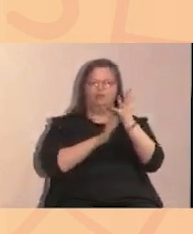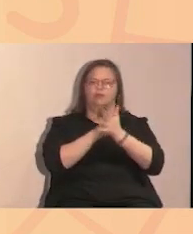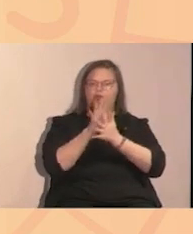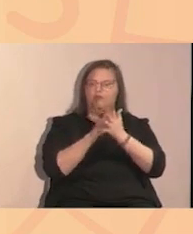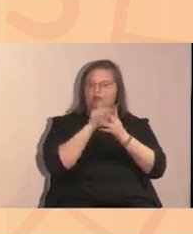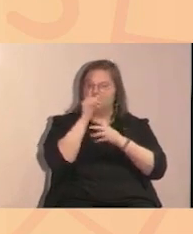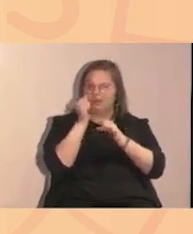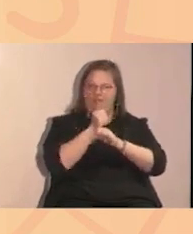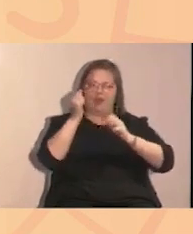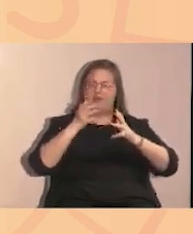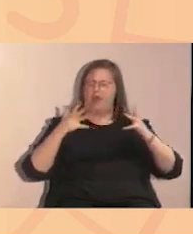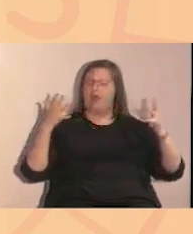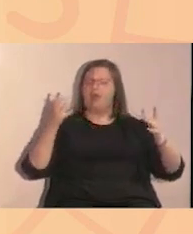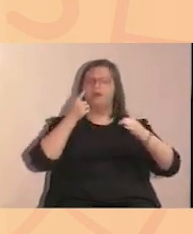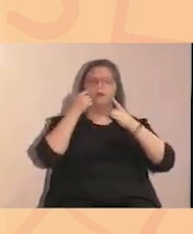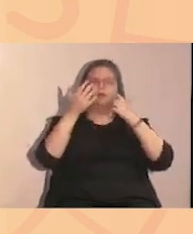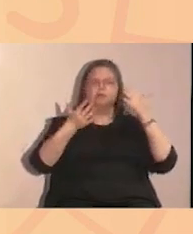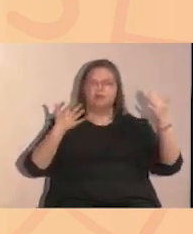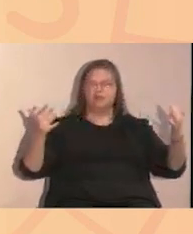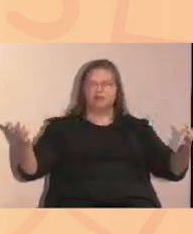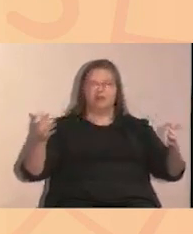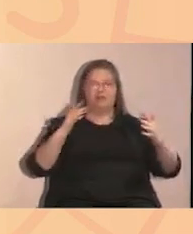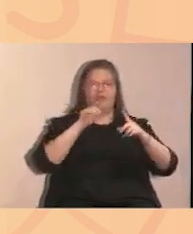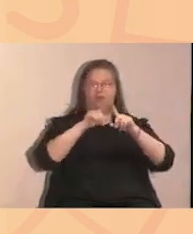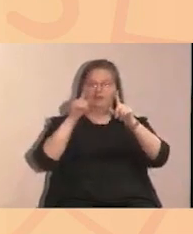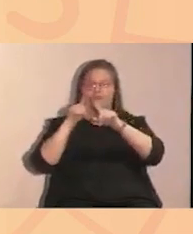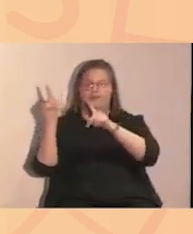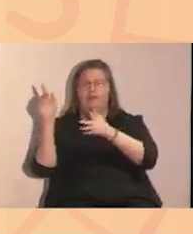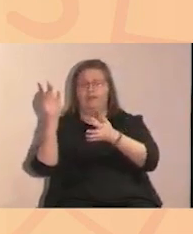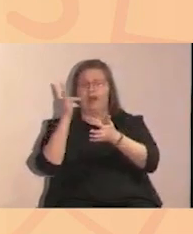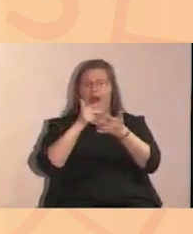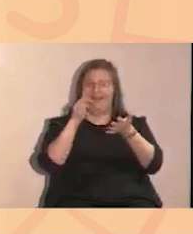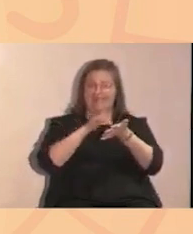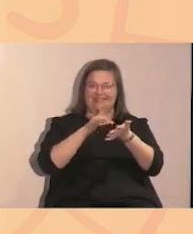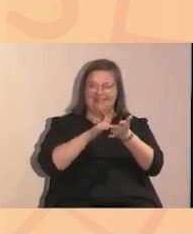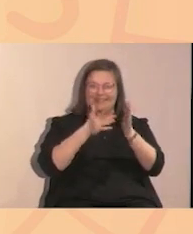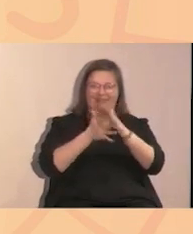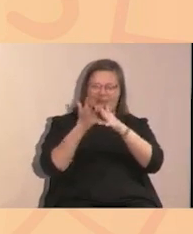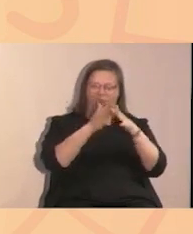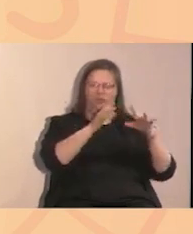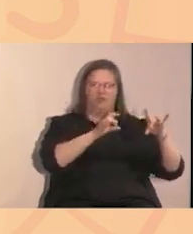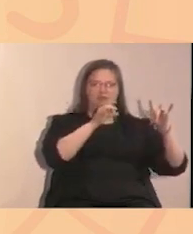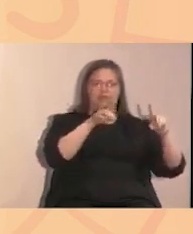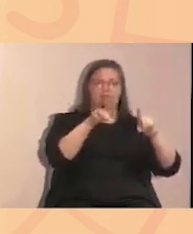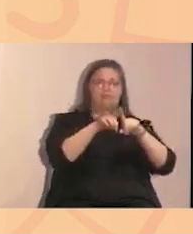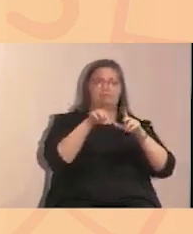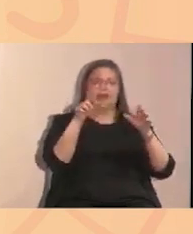create a big exhibition that surveys all of these art centres in our state, which, just as a reminder, is the size of India.